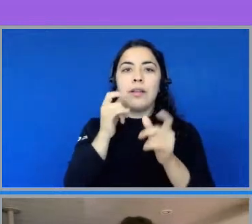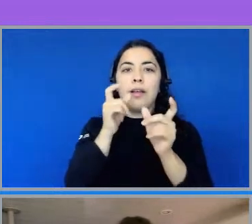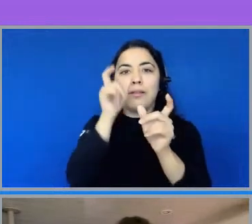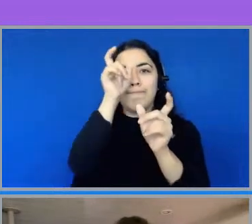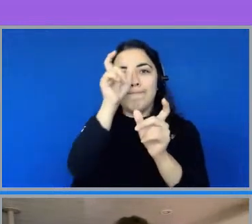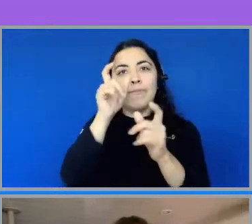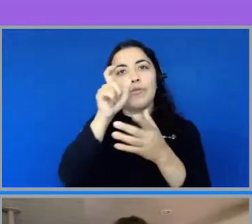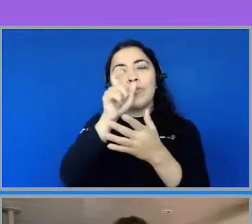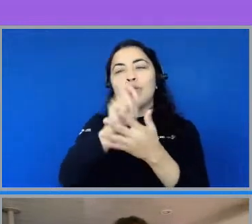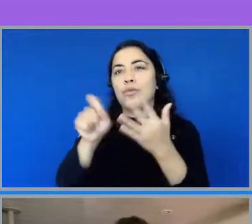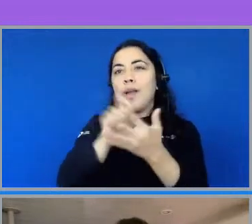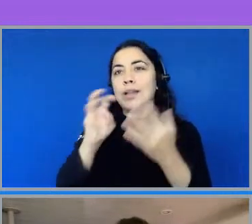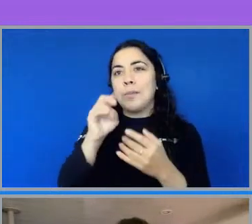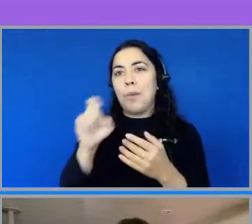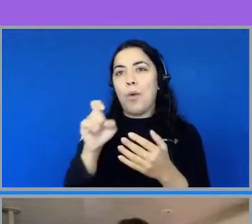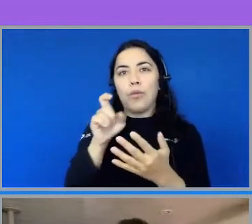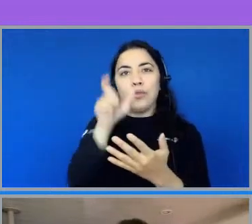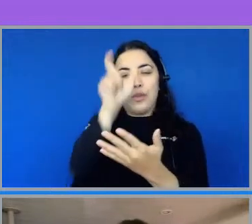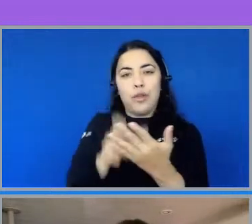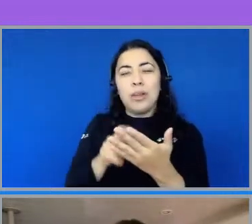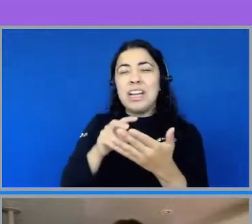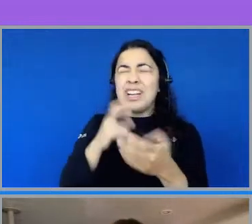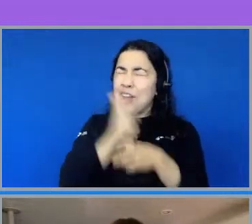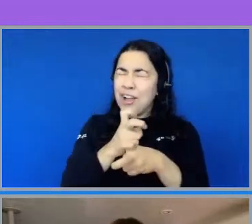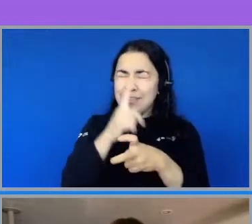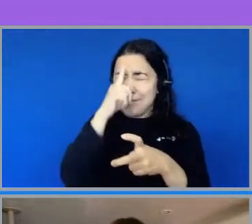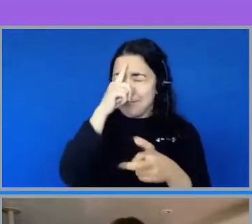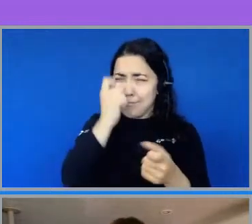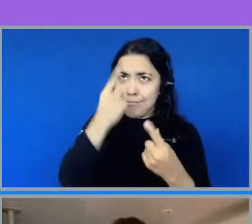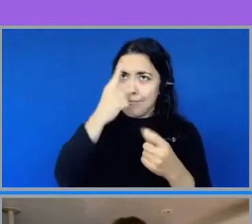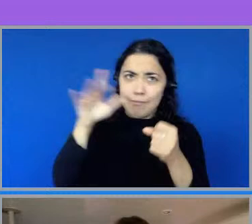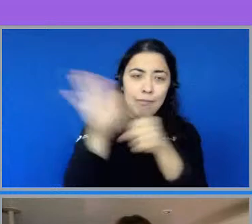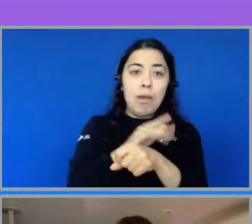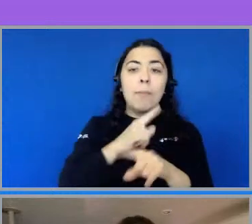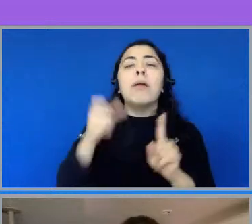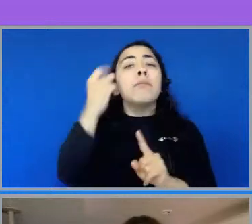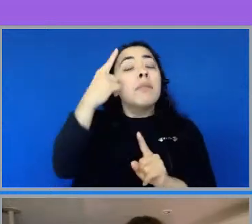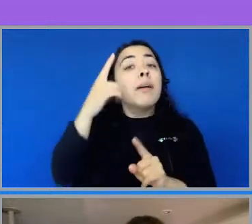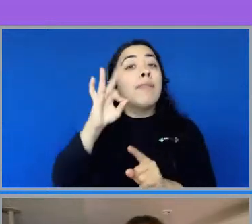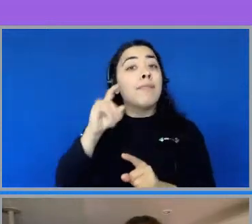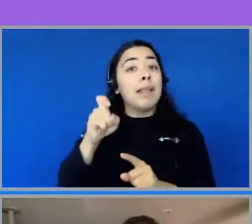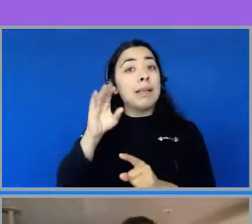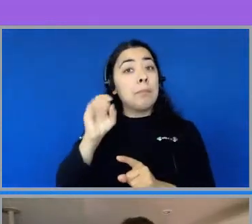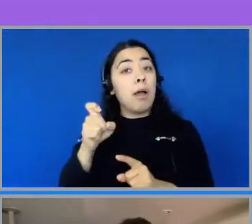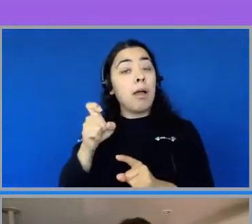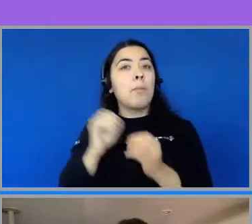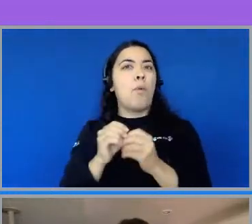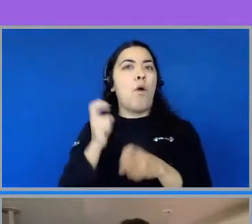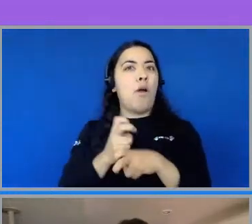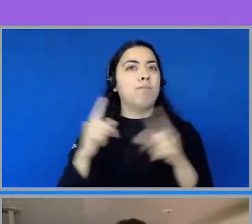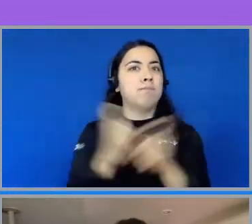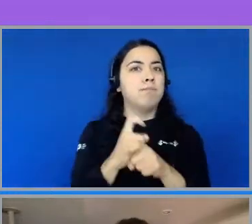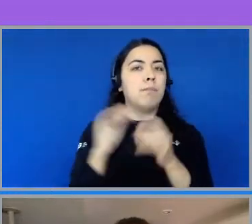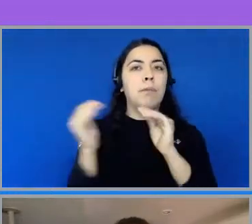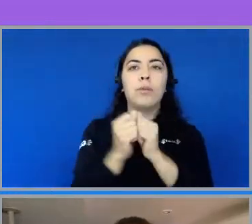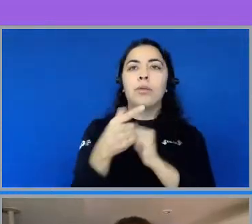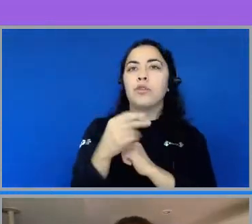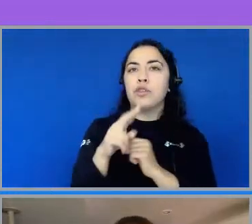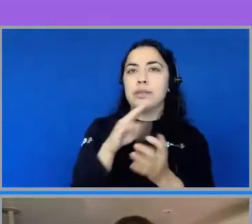writing mode. It's a bit to wrap your head around. As I say, I think flexbox is actually harder